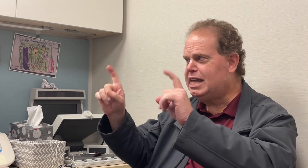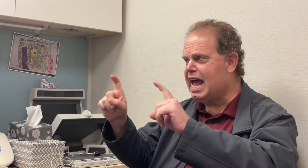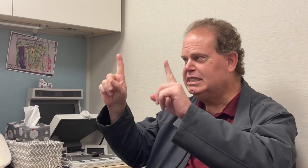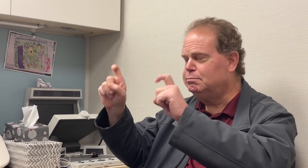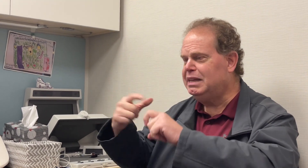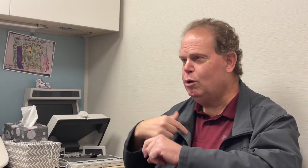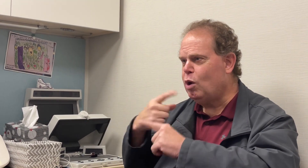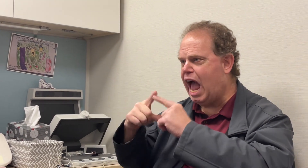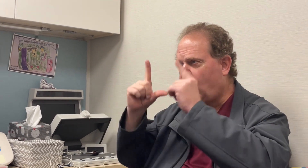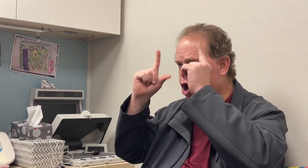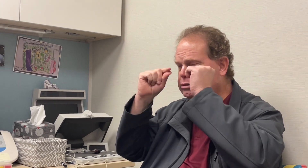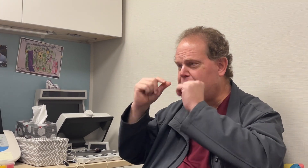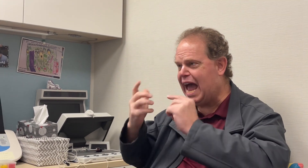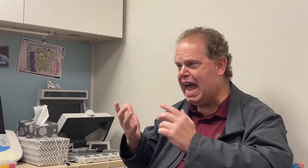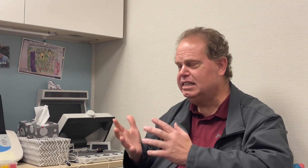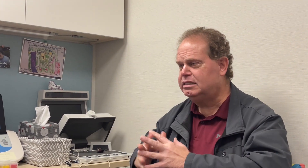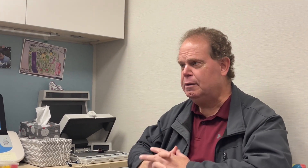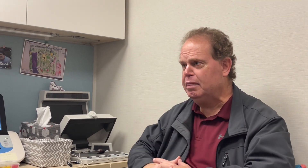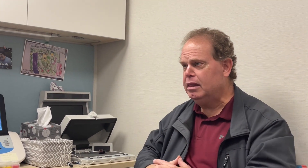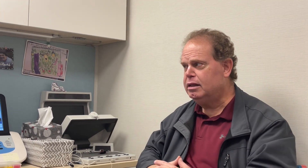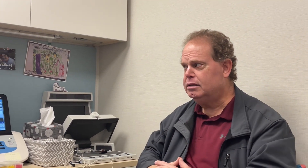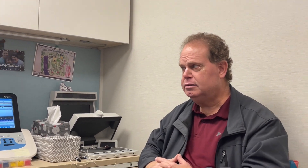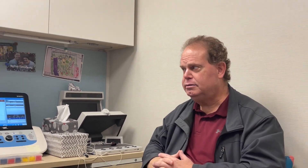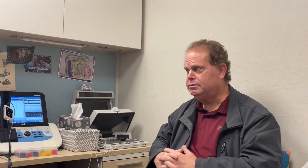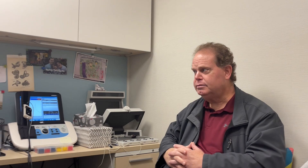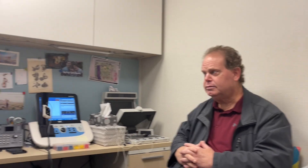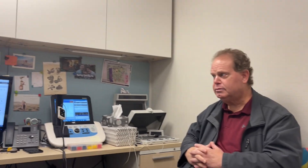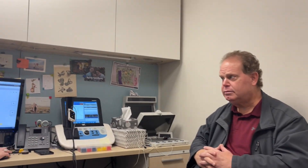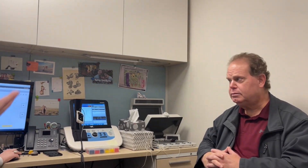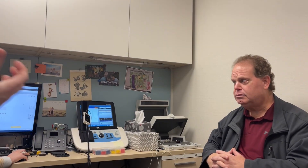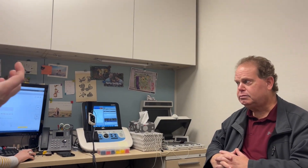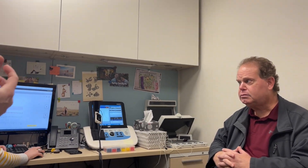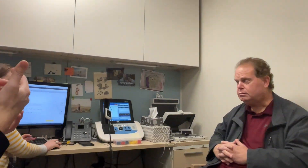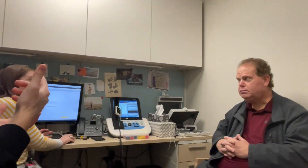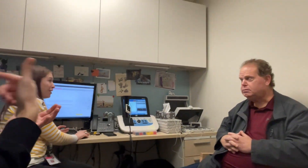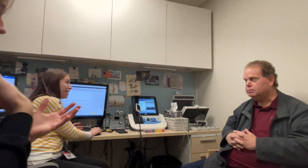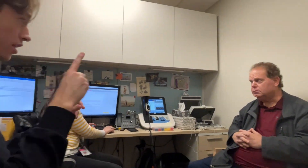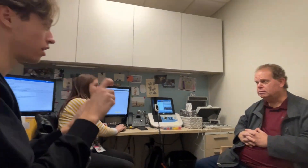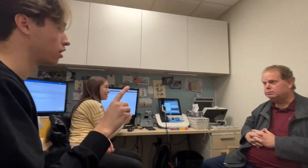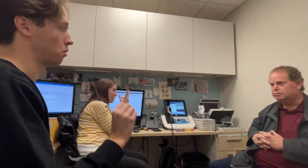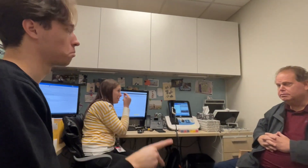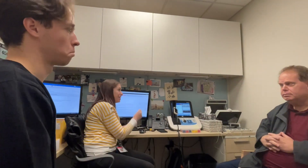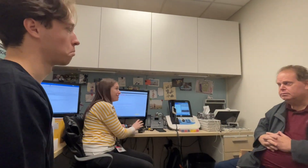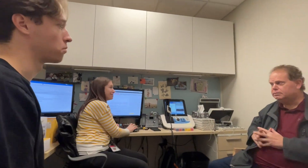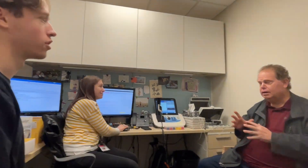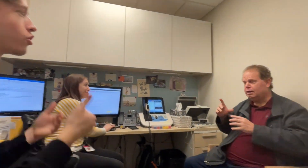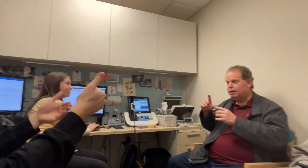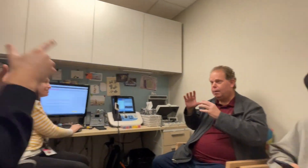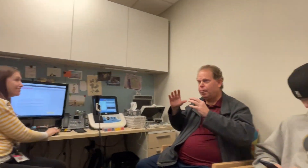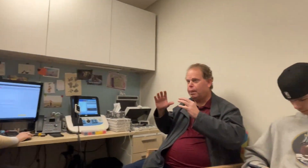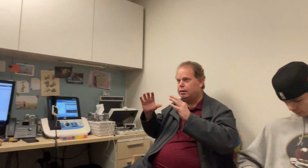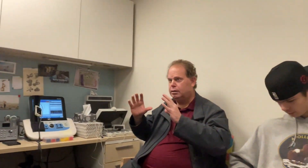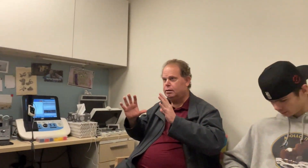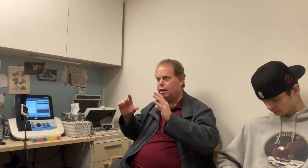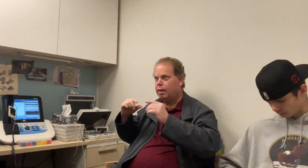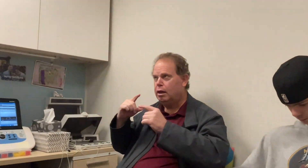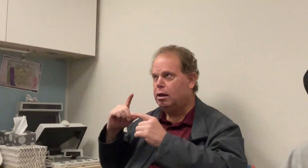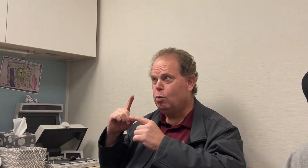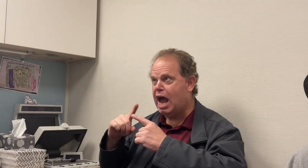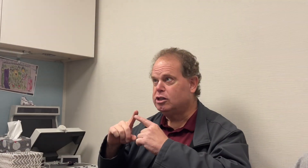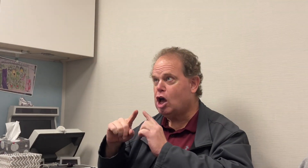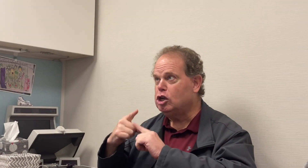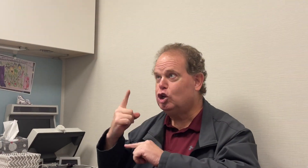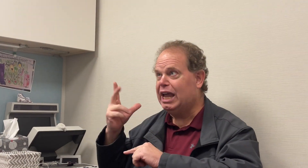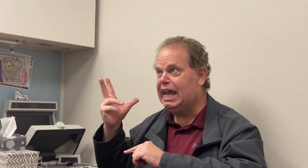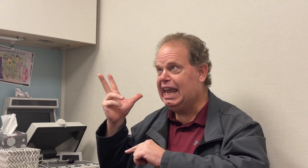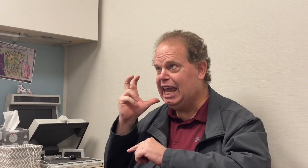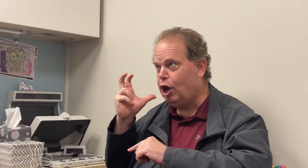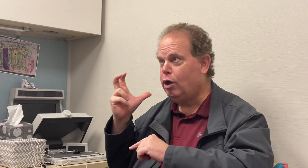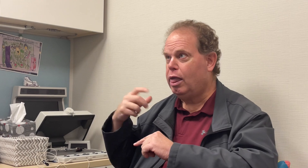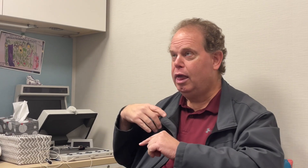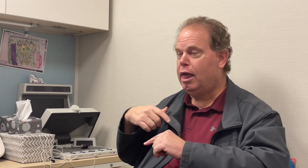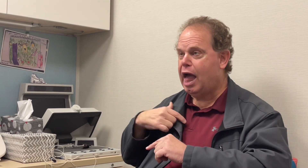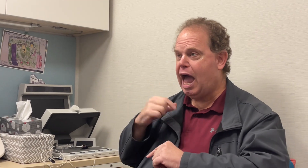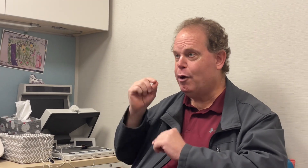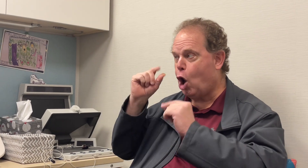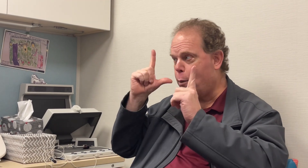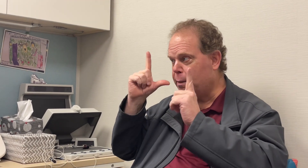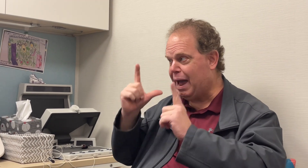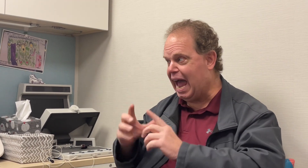test me when I close my eyes you want me to okay yeah go ahead I talk to here I open my